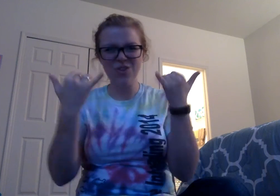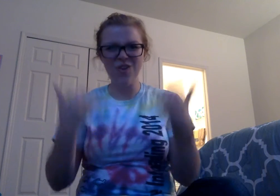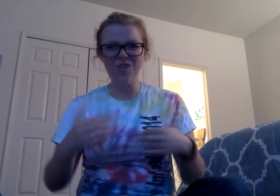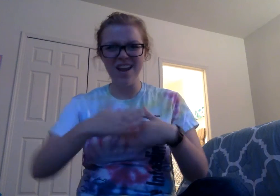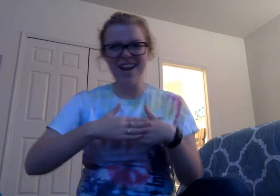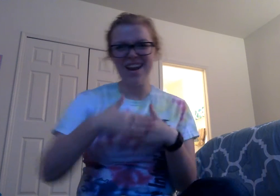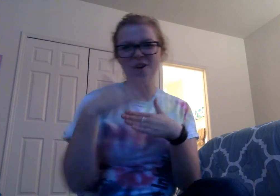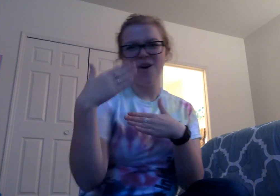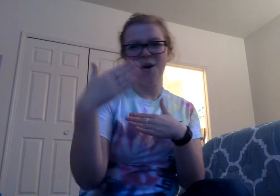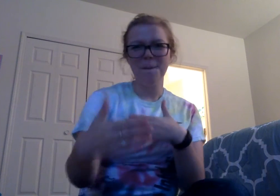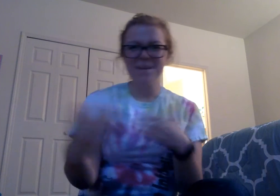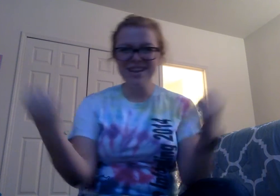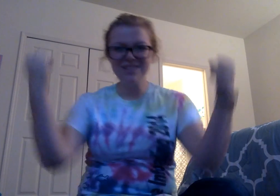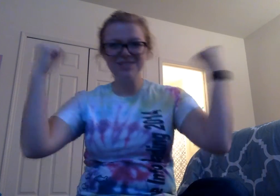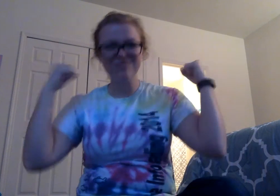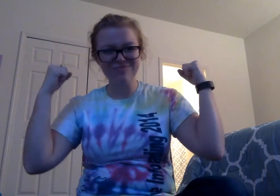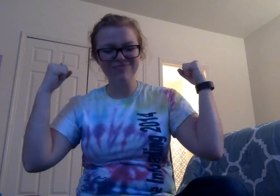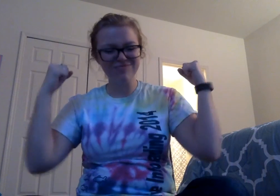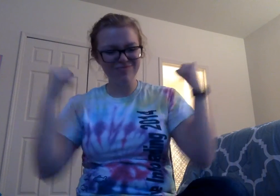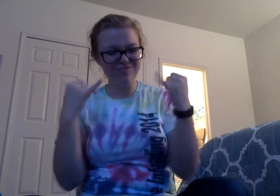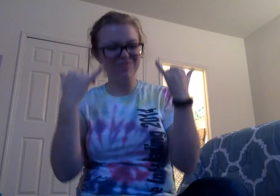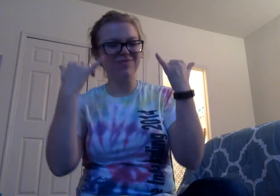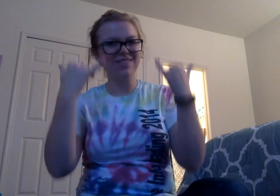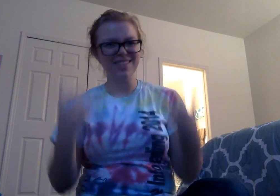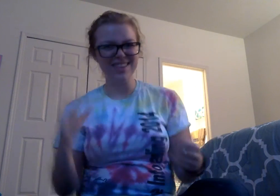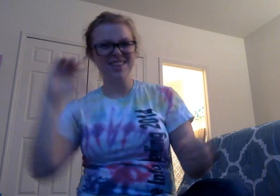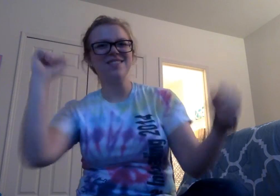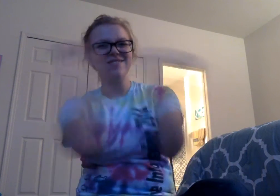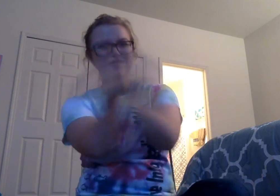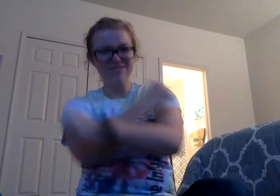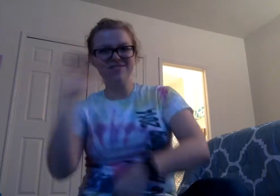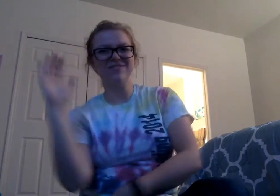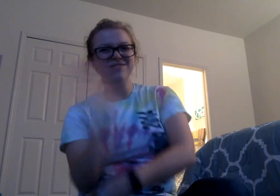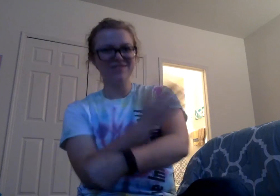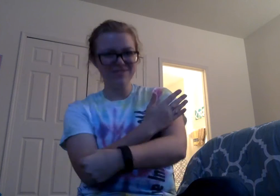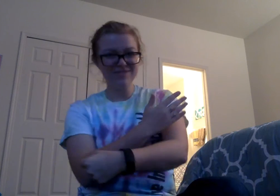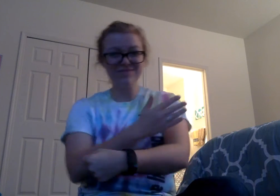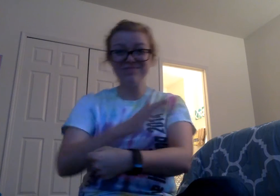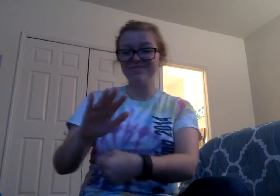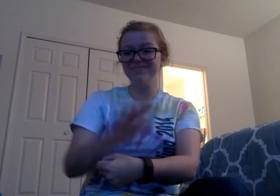STARTING NOW FORWARD STRONG THIS FIGHT SONG